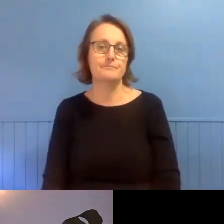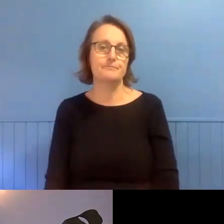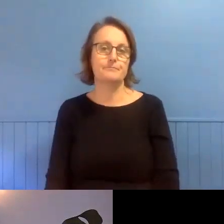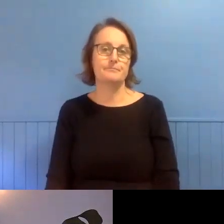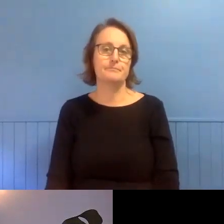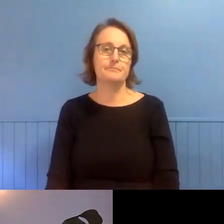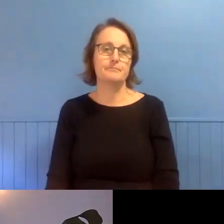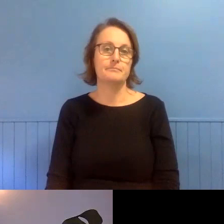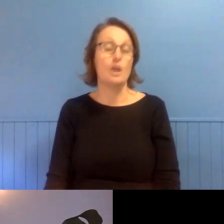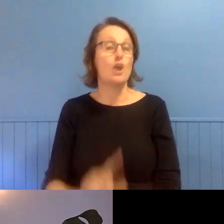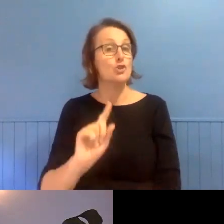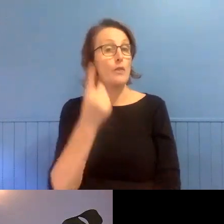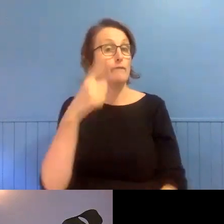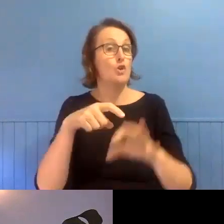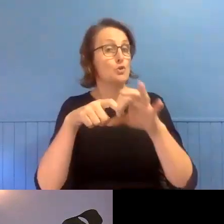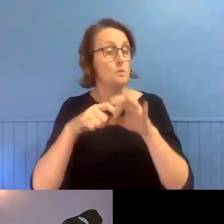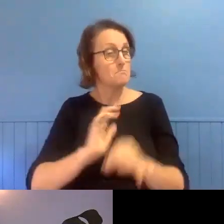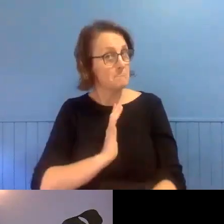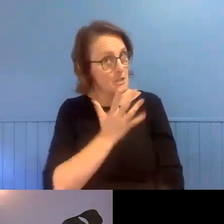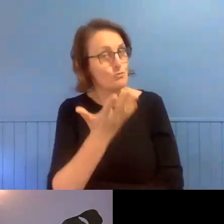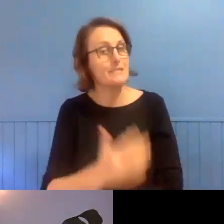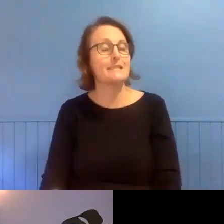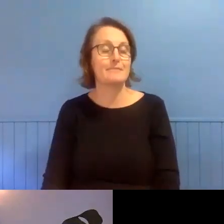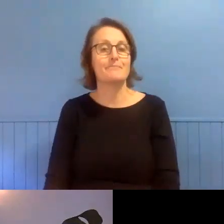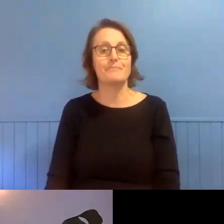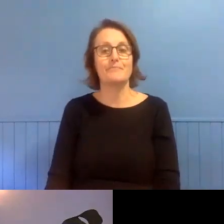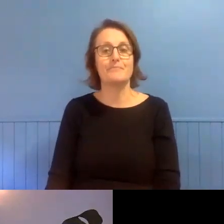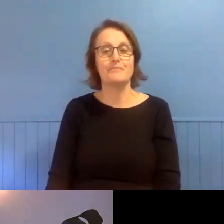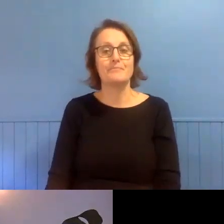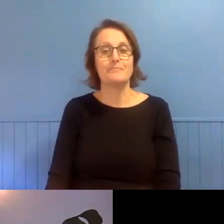which is what is the benefit of a livestream versus prerecorded